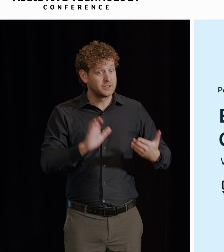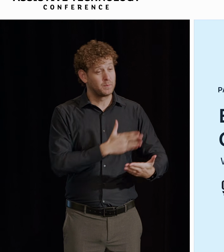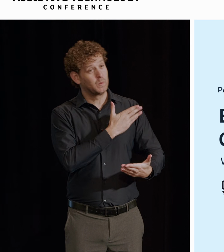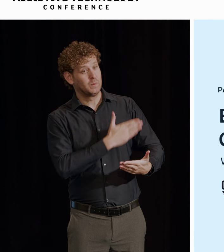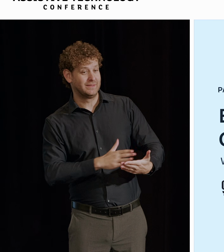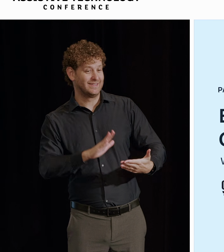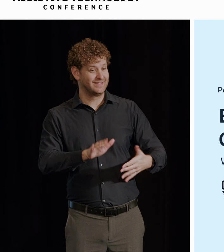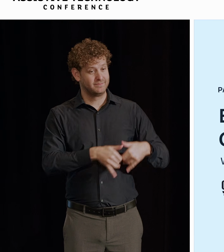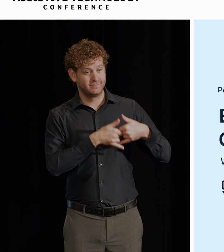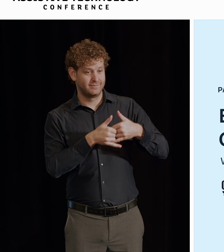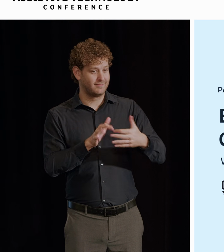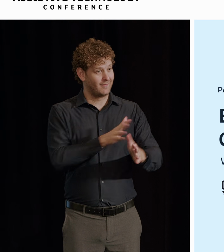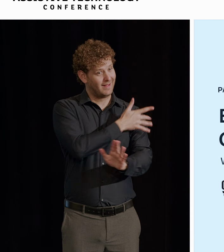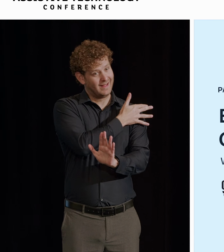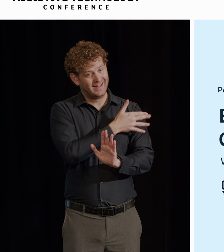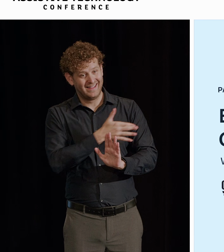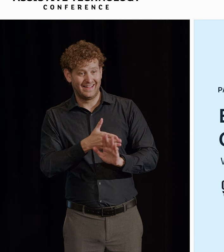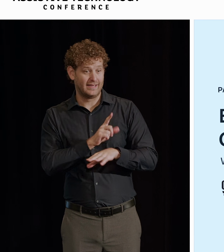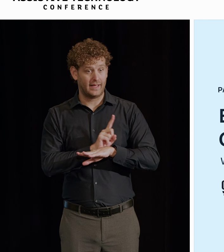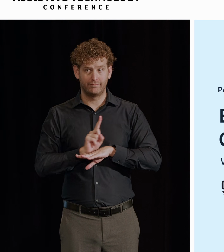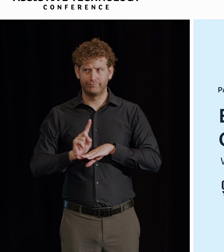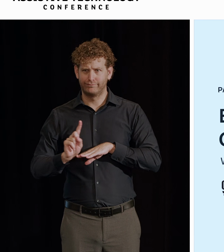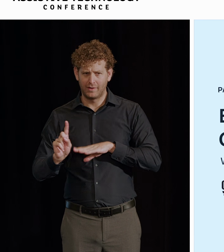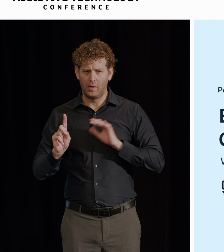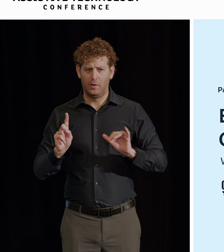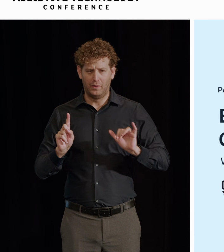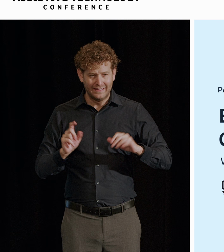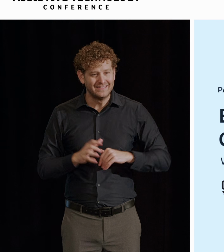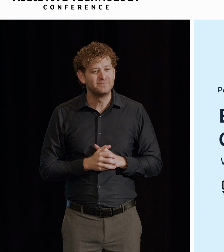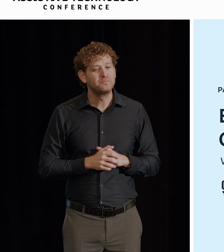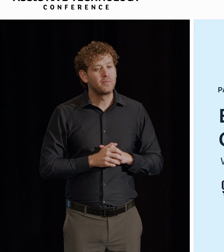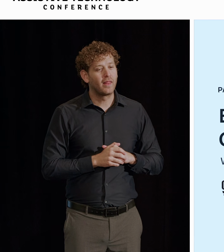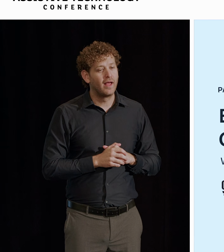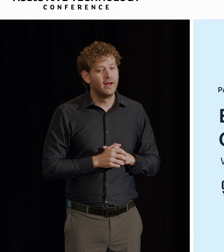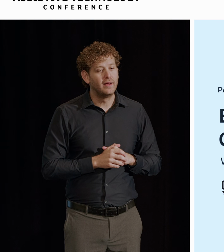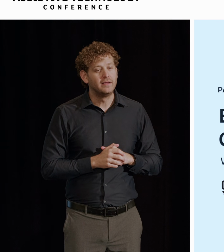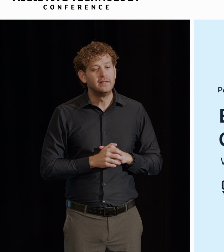And our third partnership story, our third partnership story is in cognitive disability.